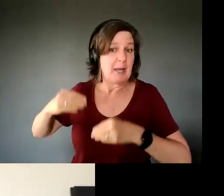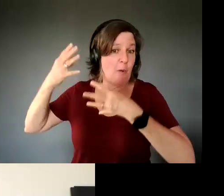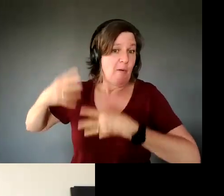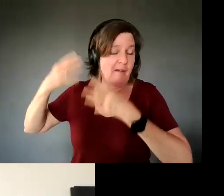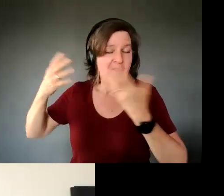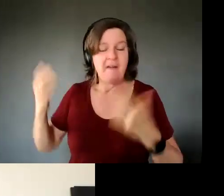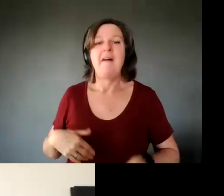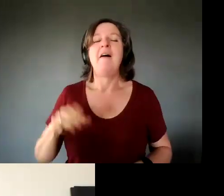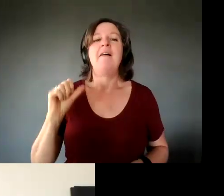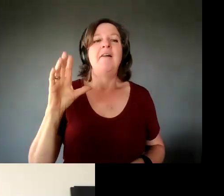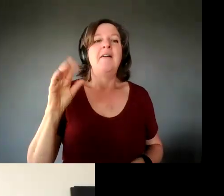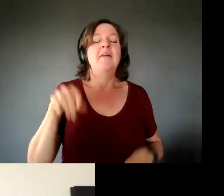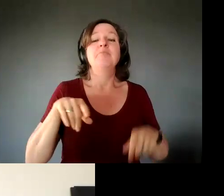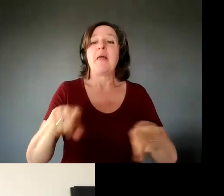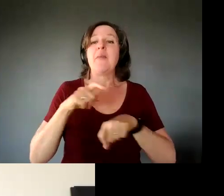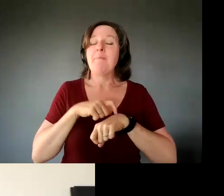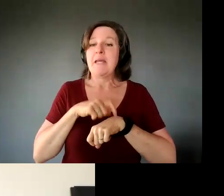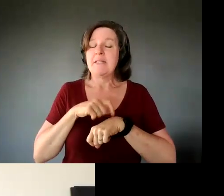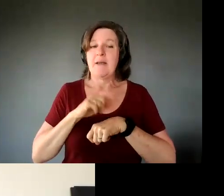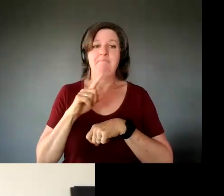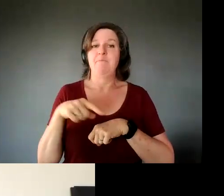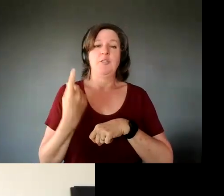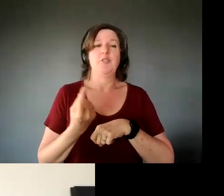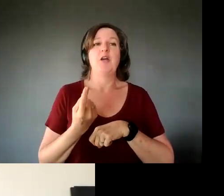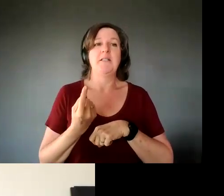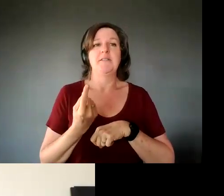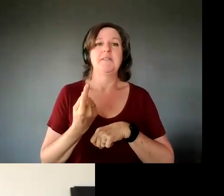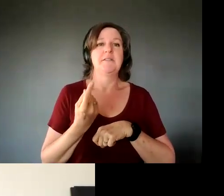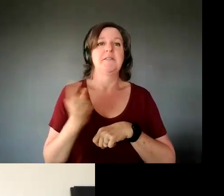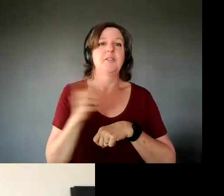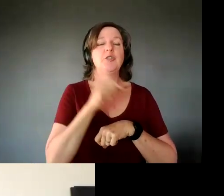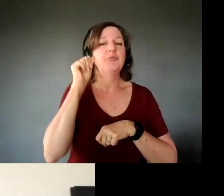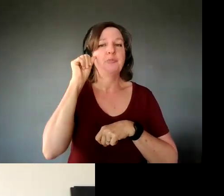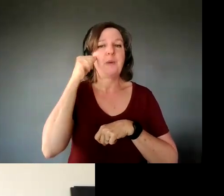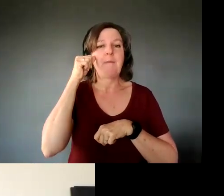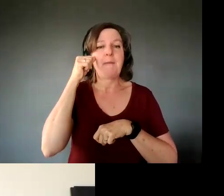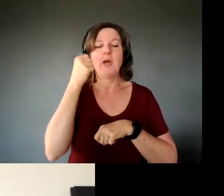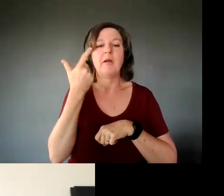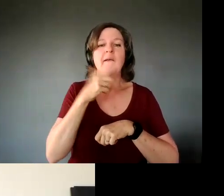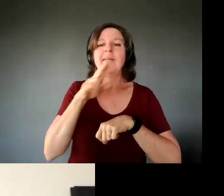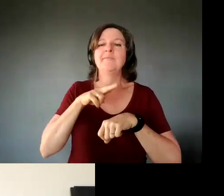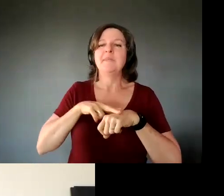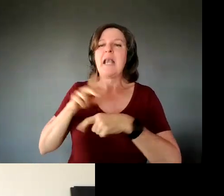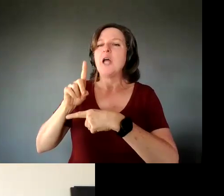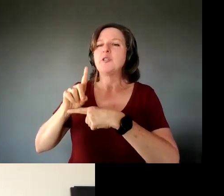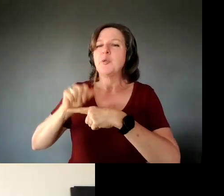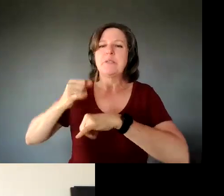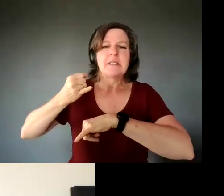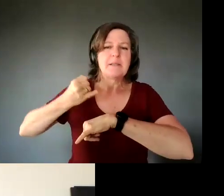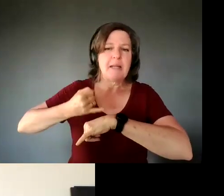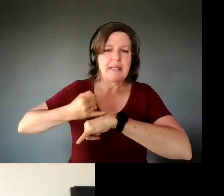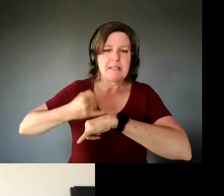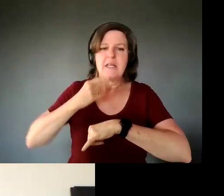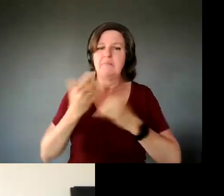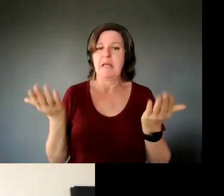So in the meantime, just remember that National Disability Institute is here also to support the disability community.